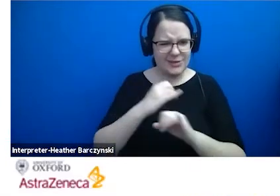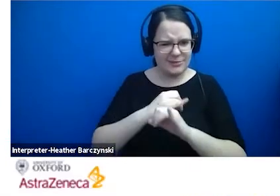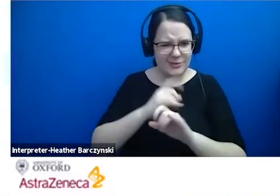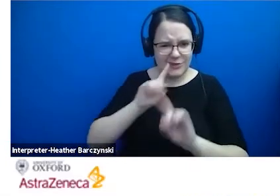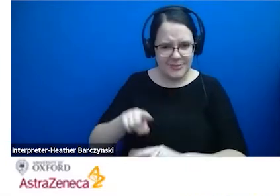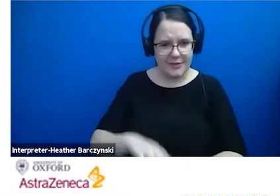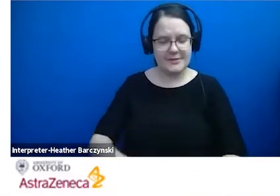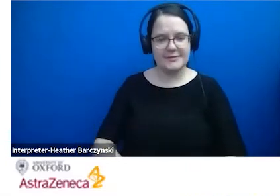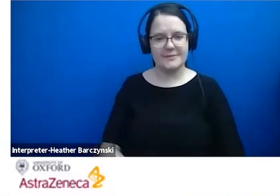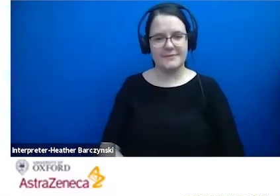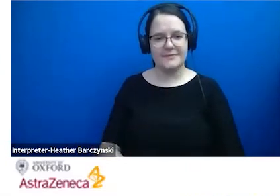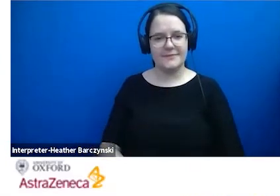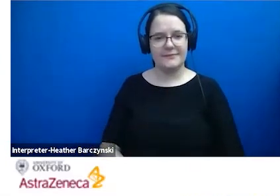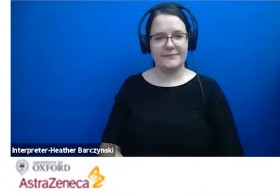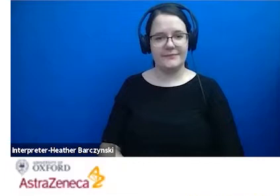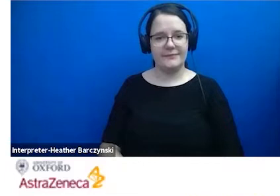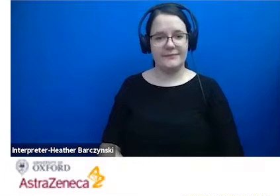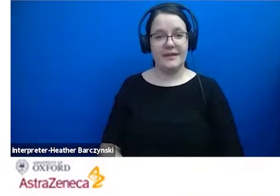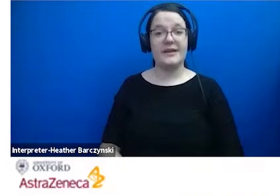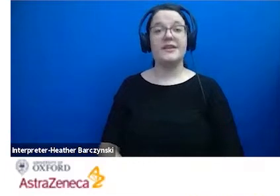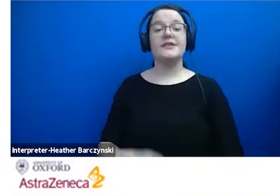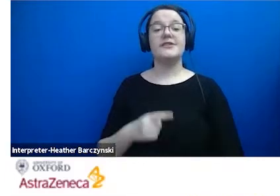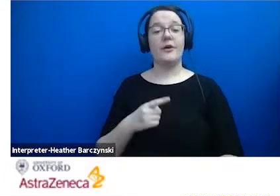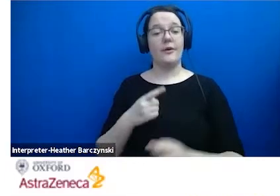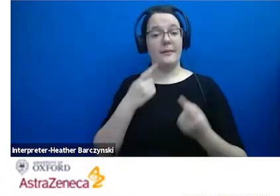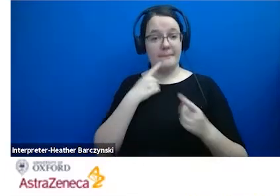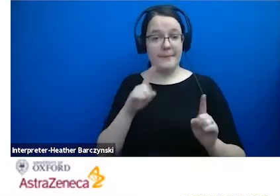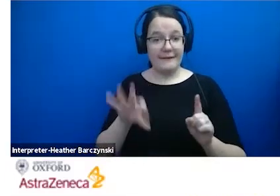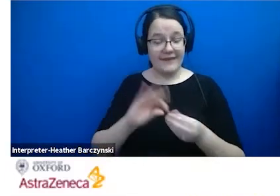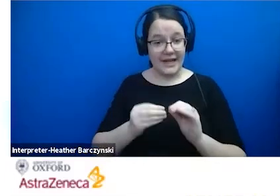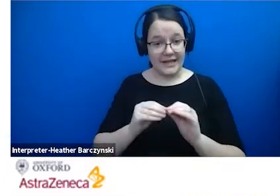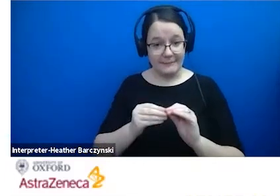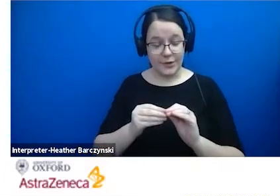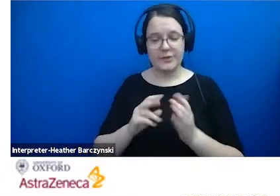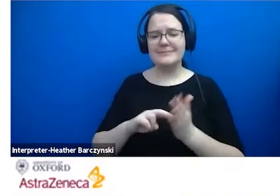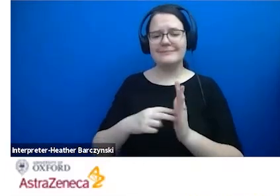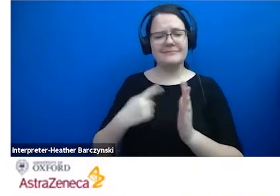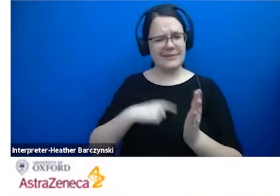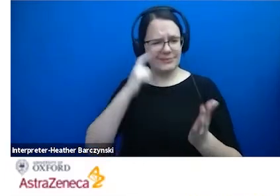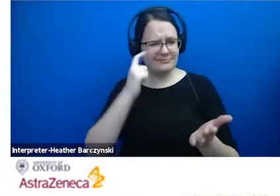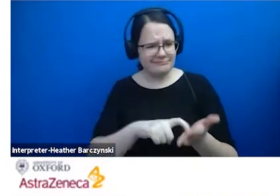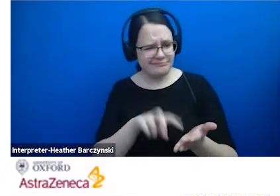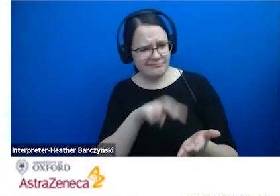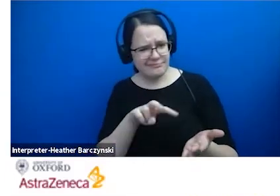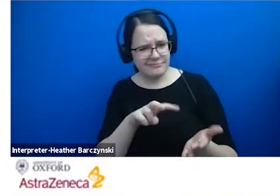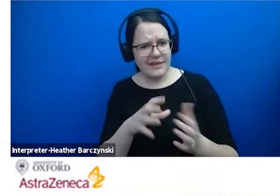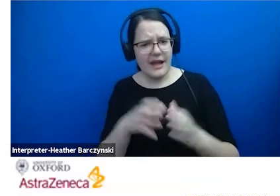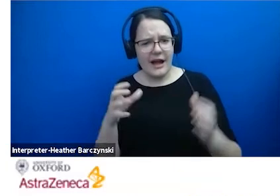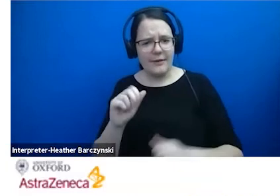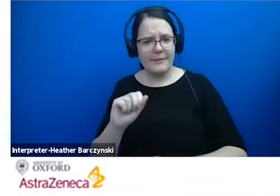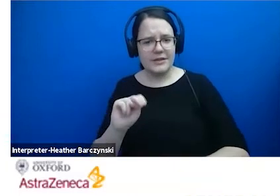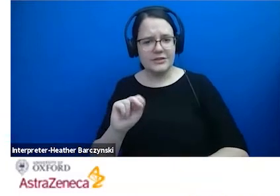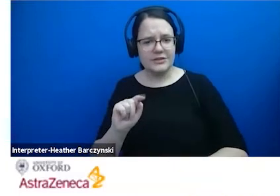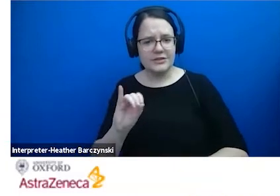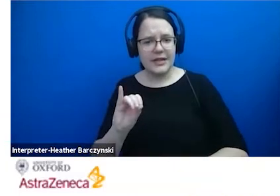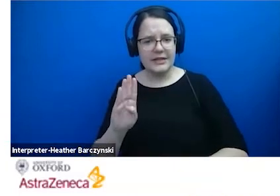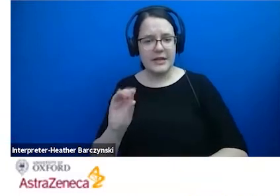once we find a number meaning that we identify how much antibody is needed in a child's blood